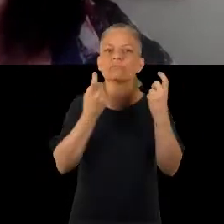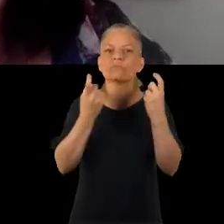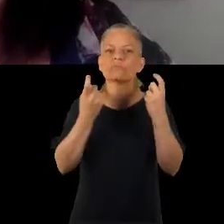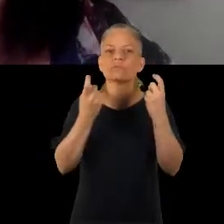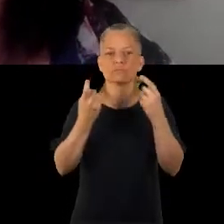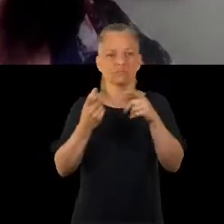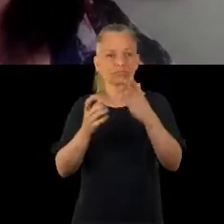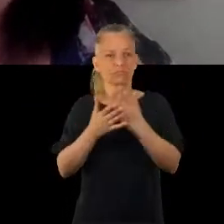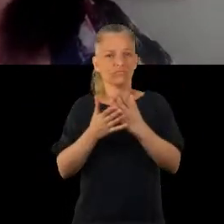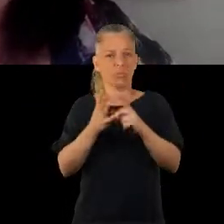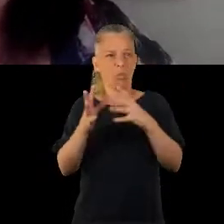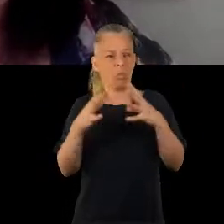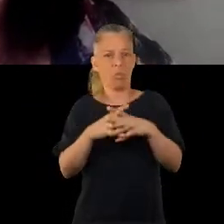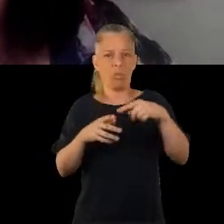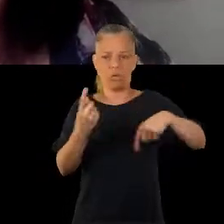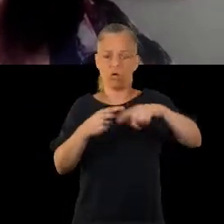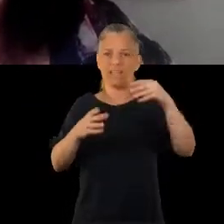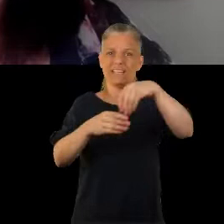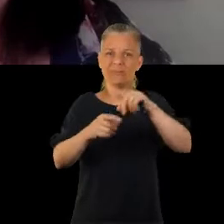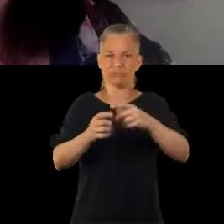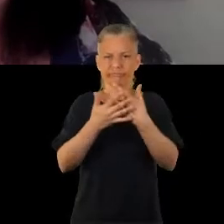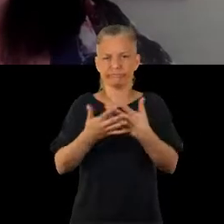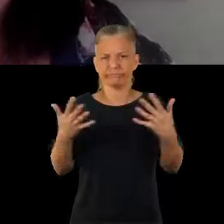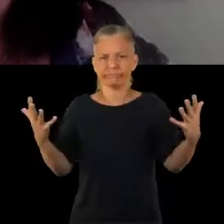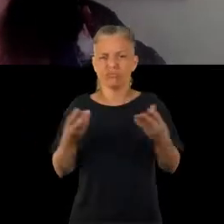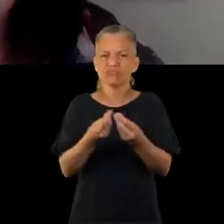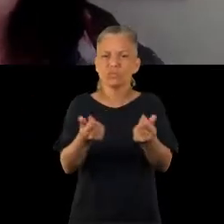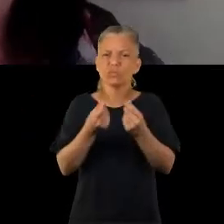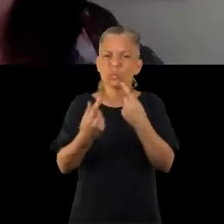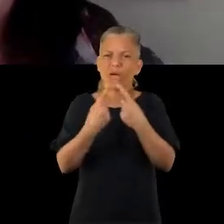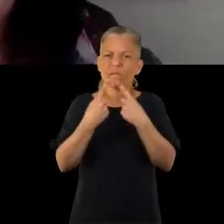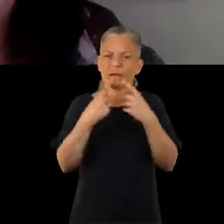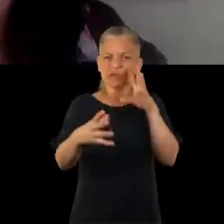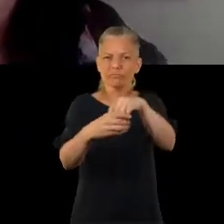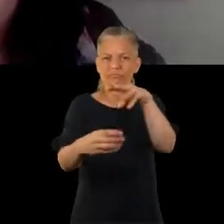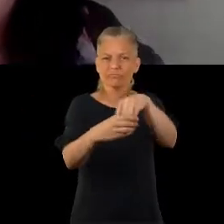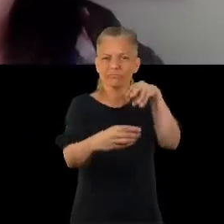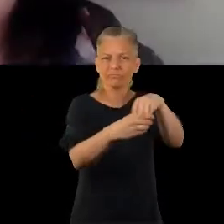if you’re a charity for example, that already has like this is what a community support worker does,